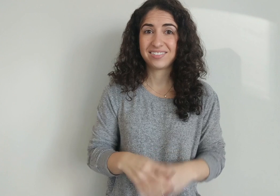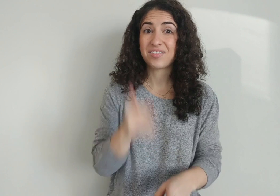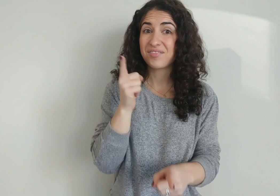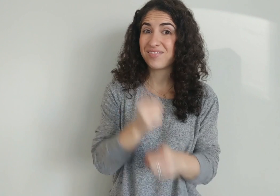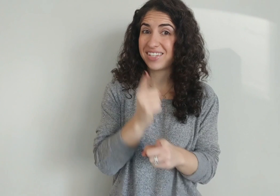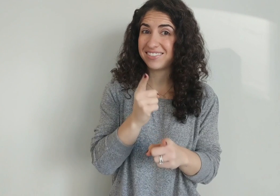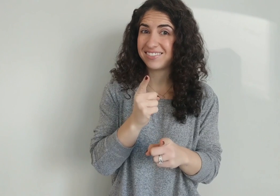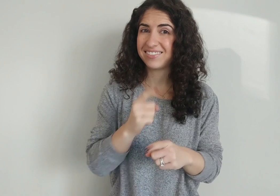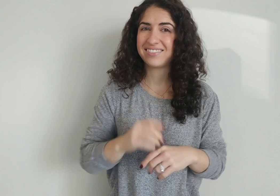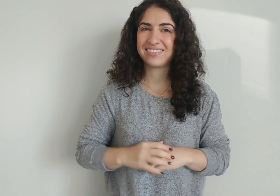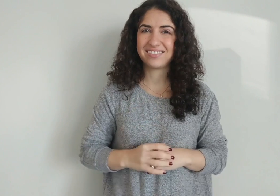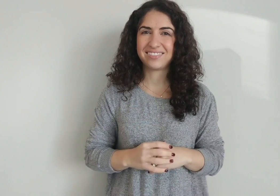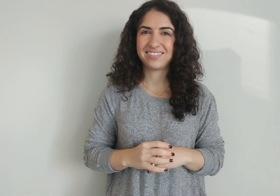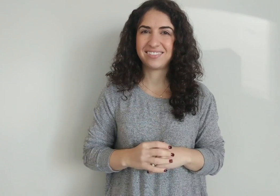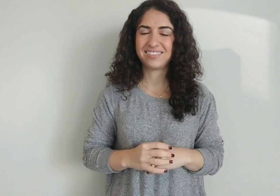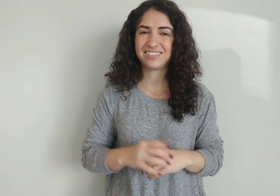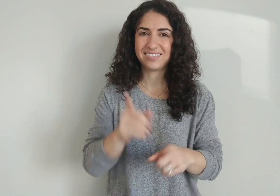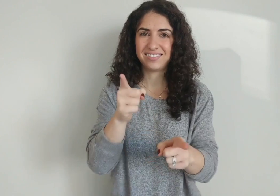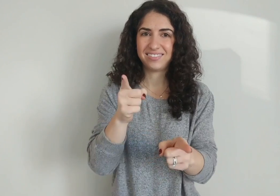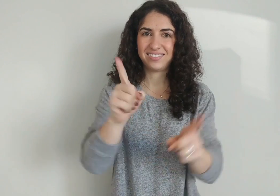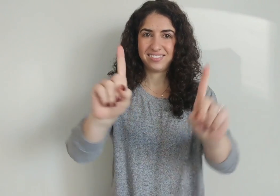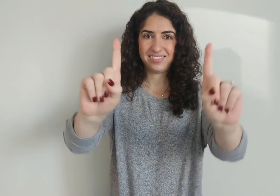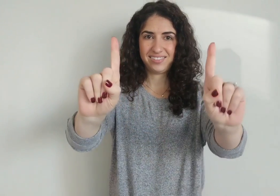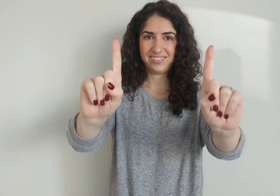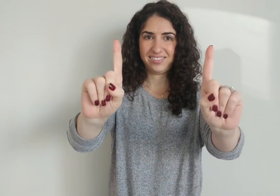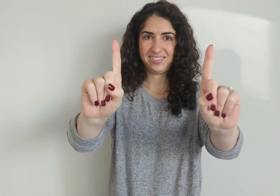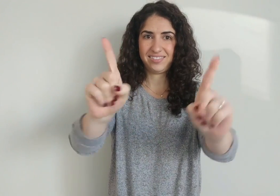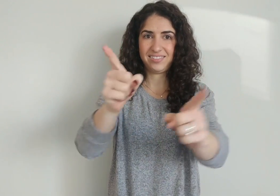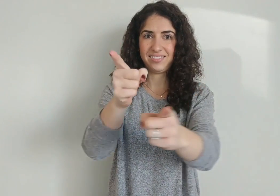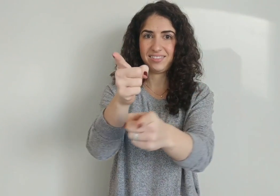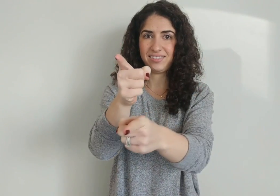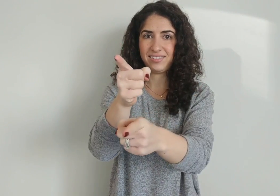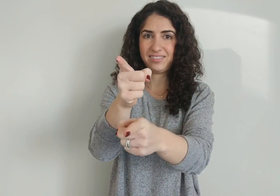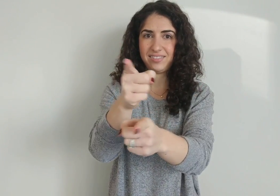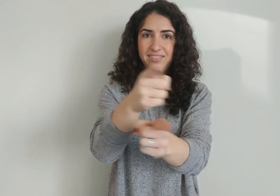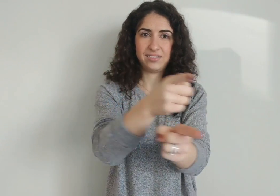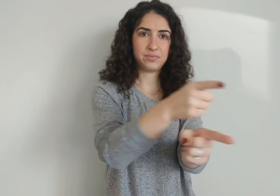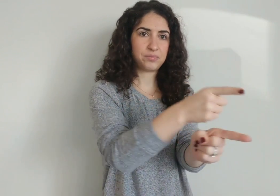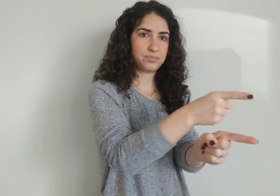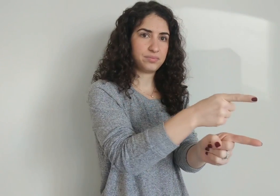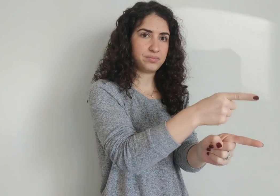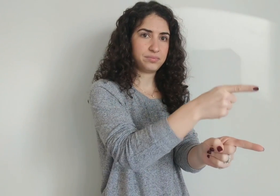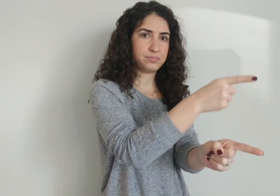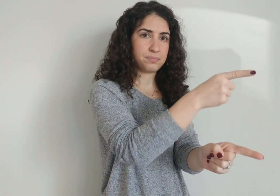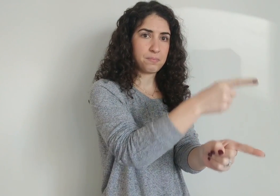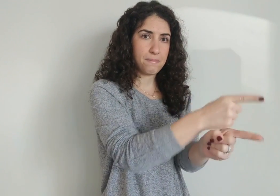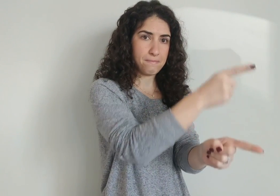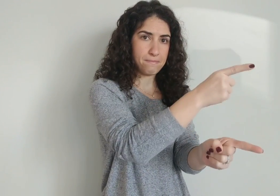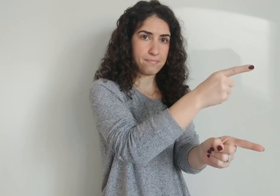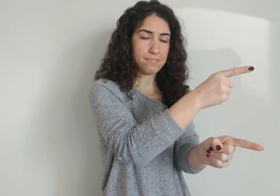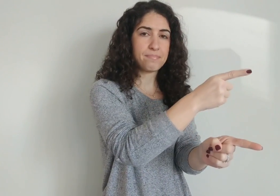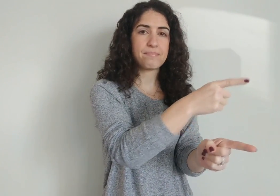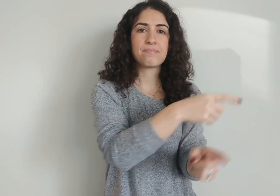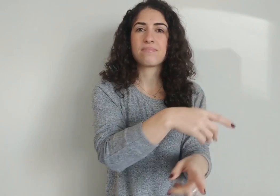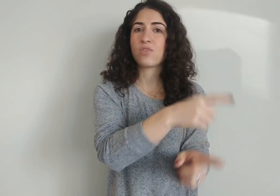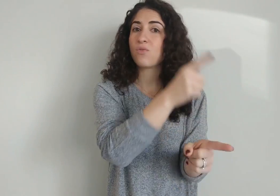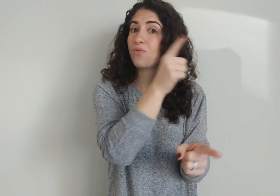CORRECT. So it's the "1" handshape, one on top of the other, and then they tap like that.